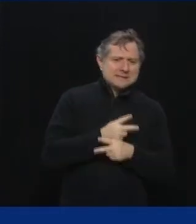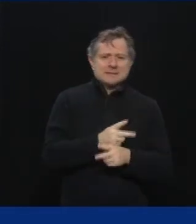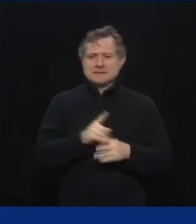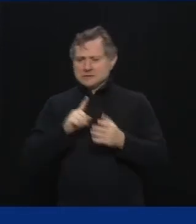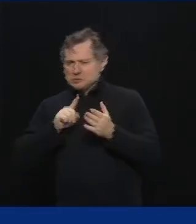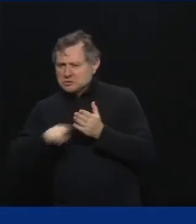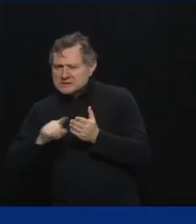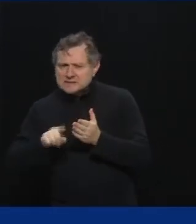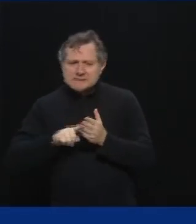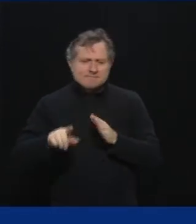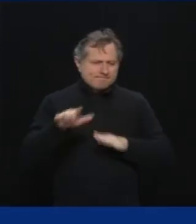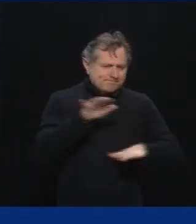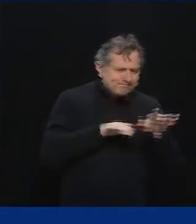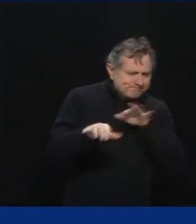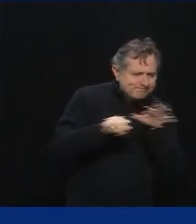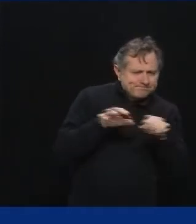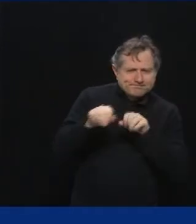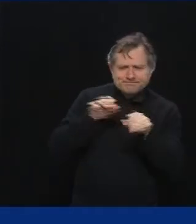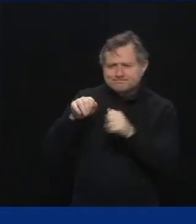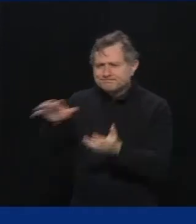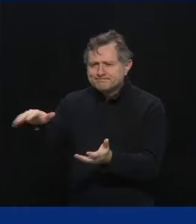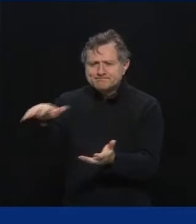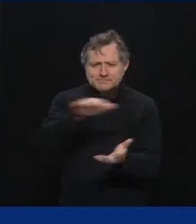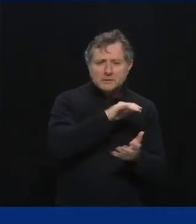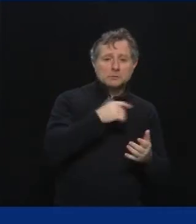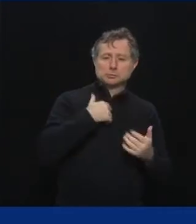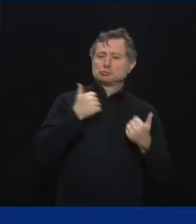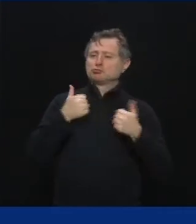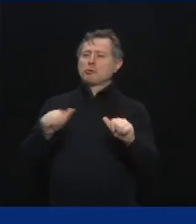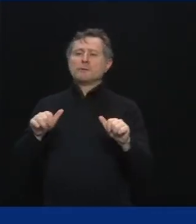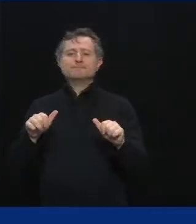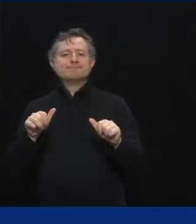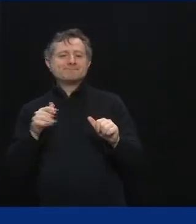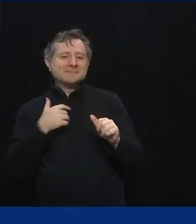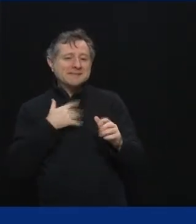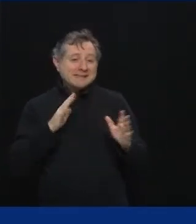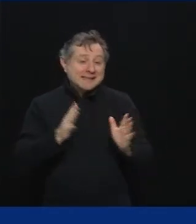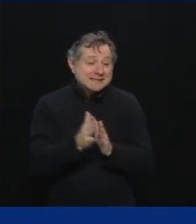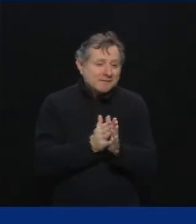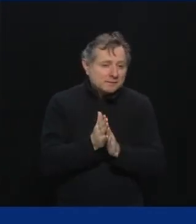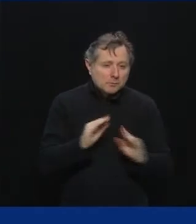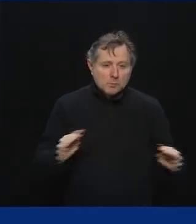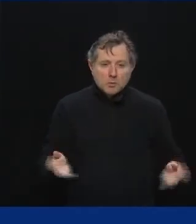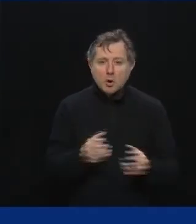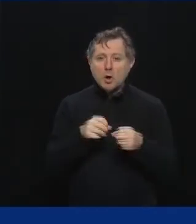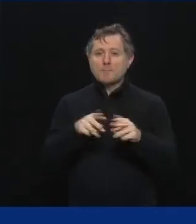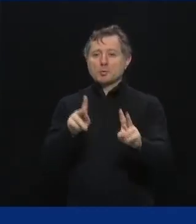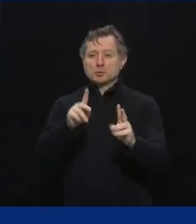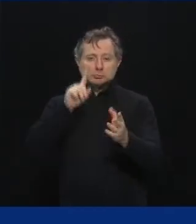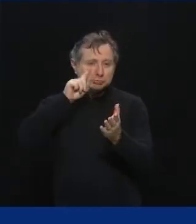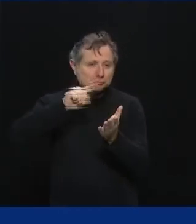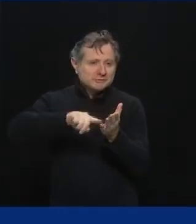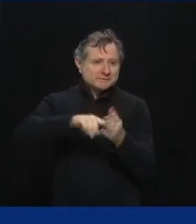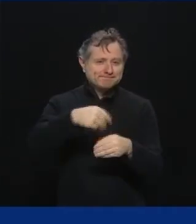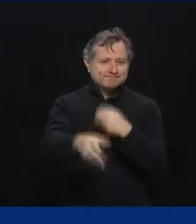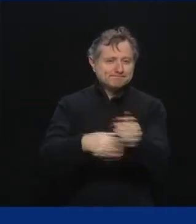YORKERS TO KNOW, THAT YOUR STATE IS ON THIS AND WE'LL BE MAKING SURE THAT WE CONVENE THE SMARTEST, BEST RESEARCHERS AND